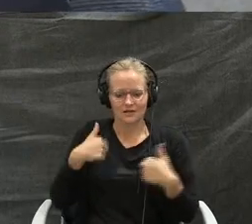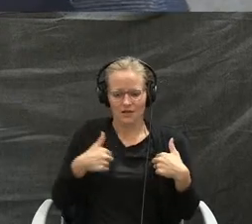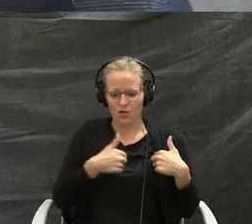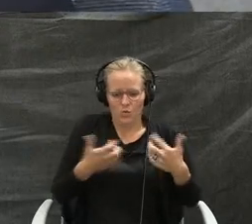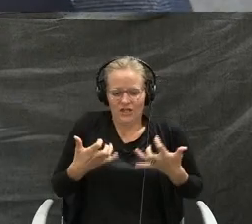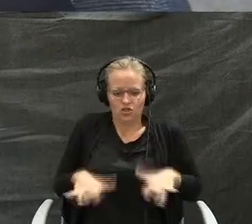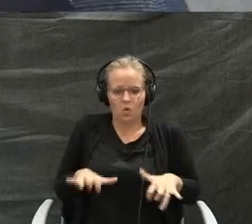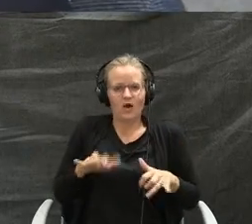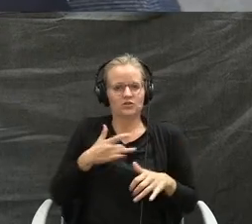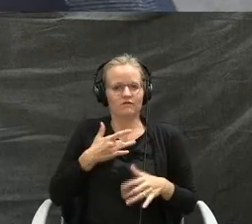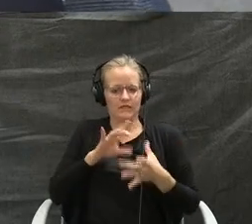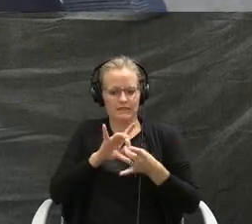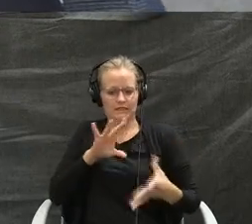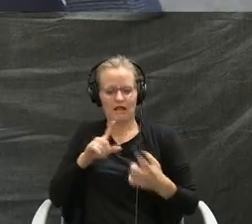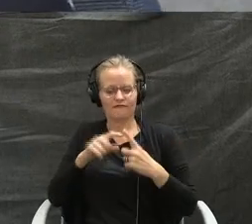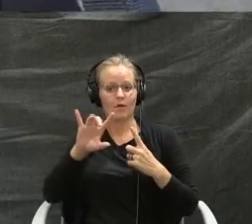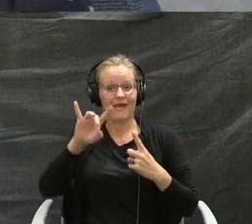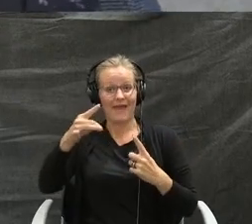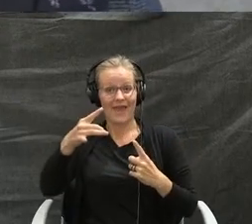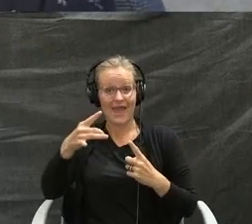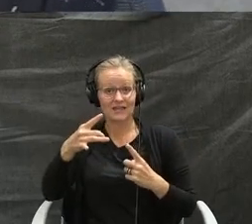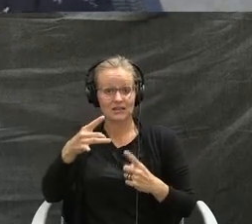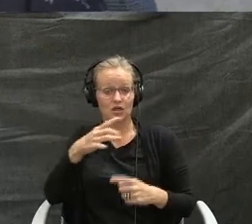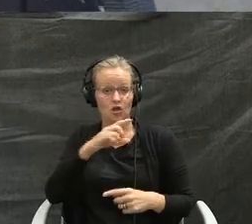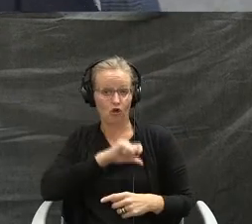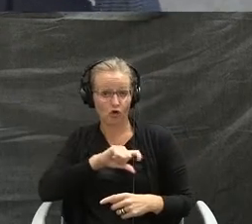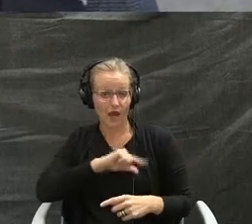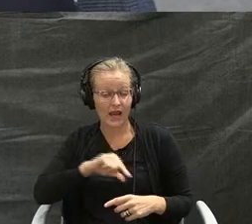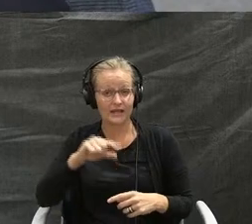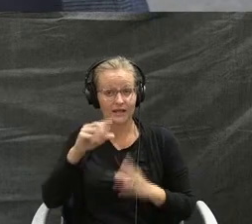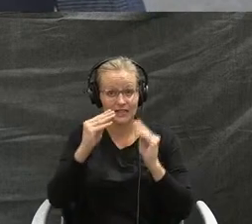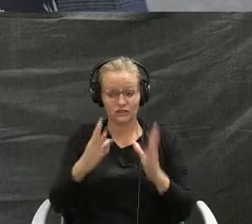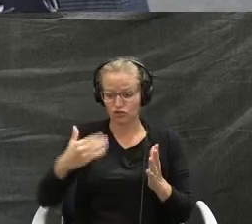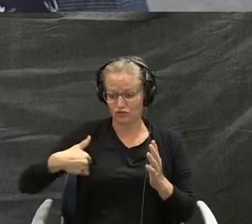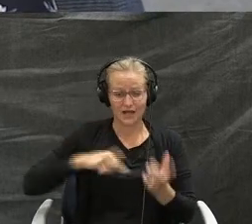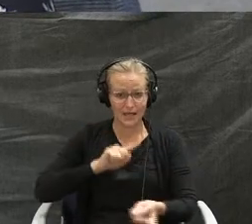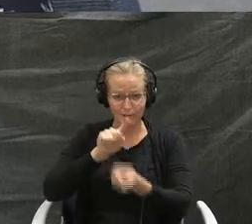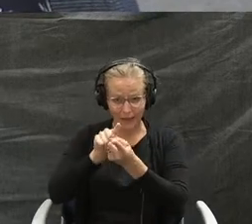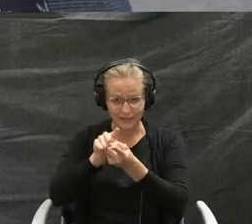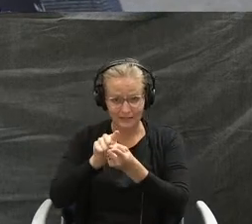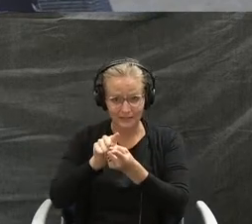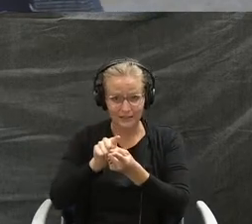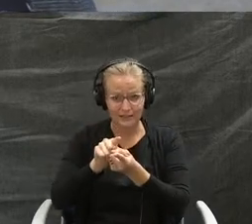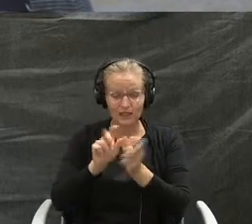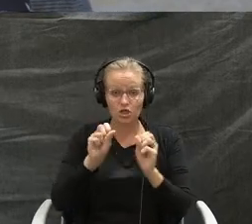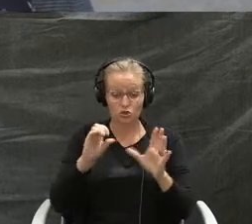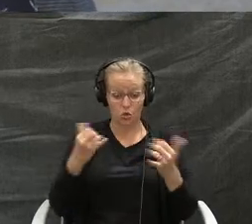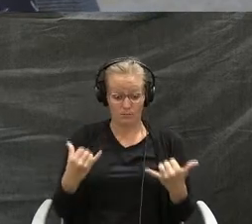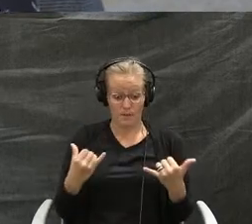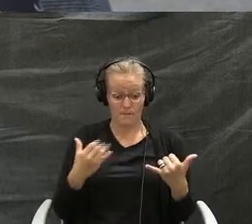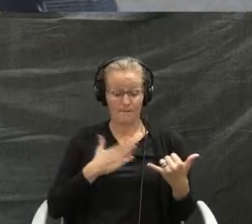teachers, who she doesn't know yet. So here is my question. If we go back primarily to distance learning, would it be possible